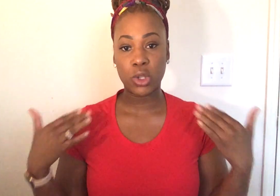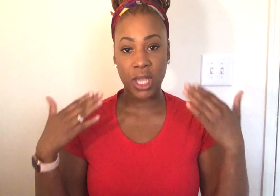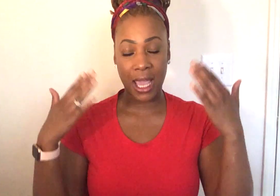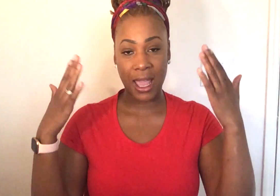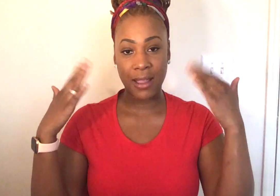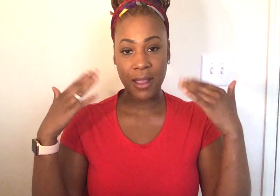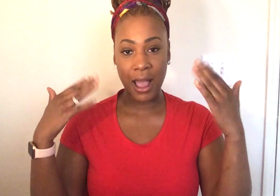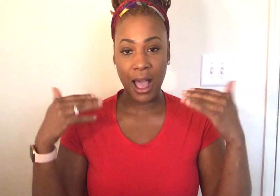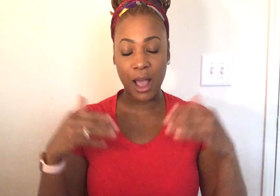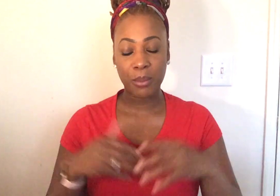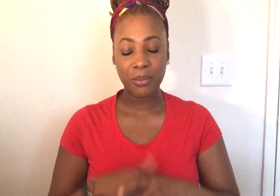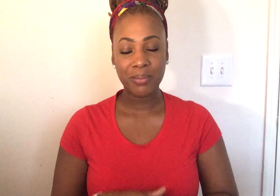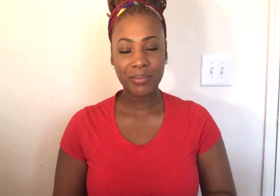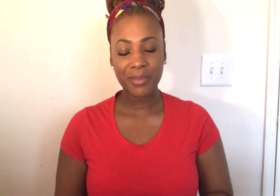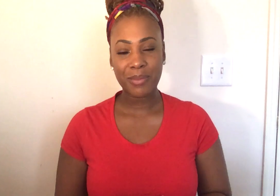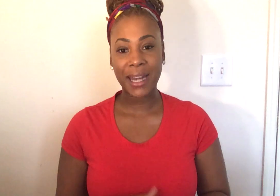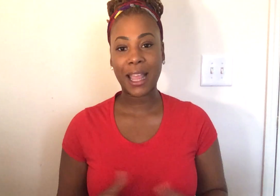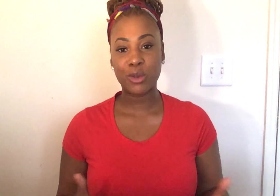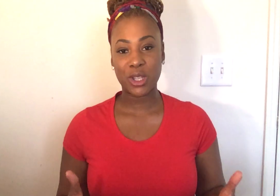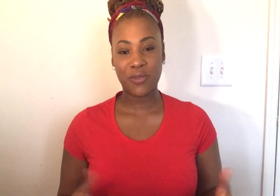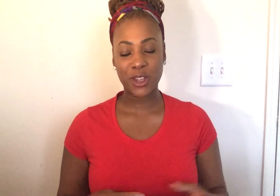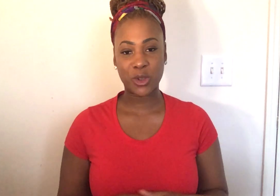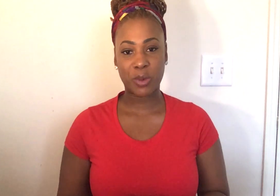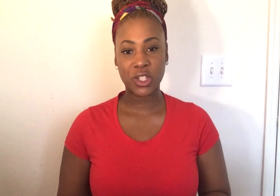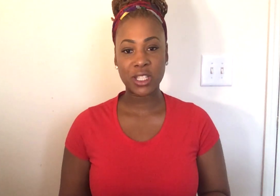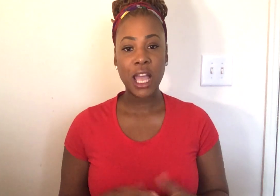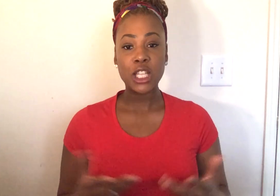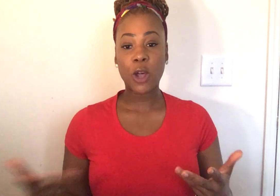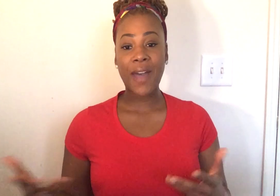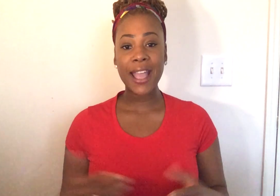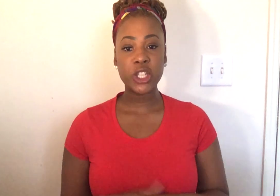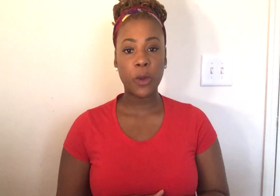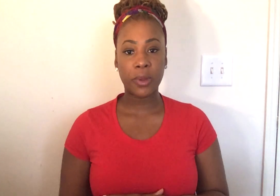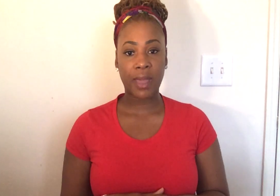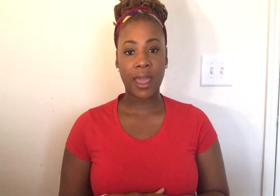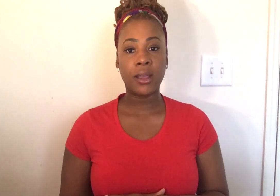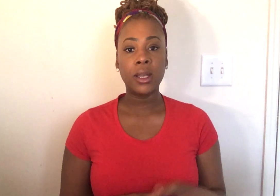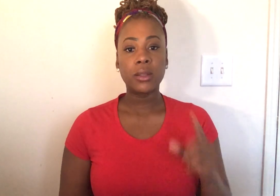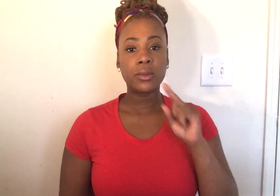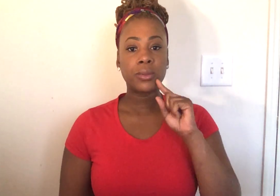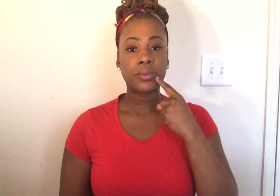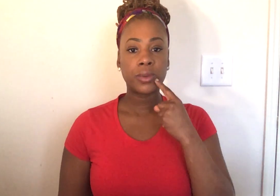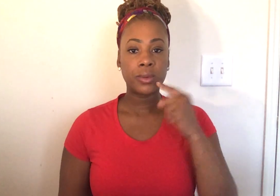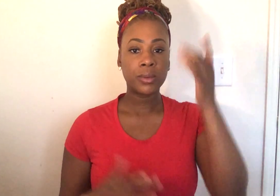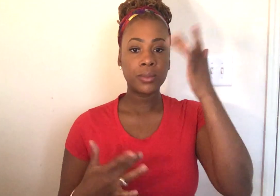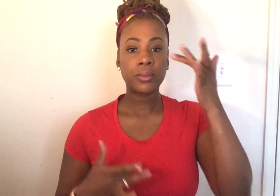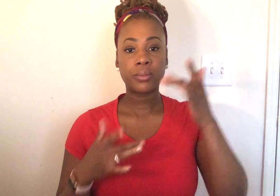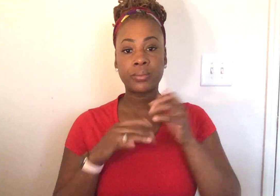in body language and facial expressions so if I interpret that